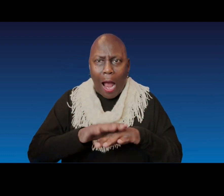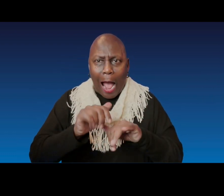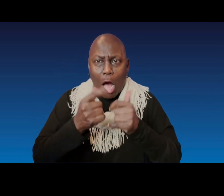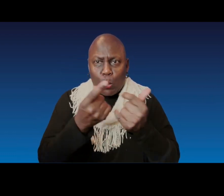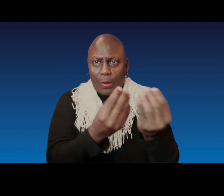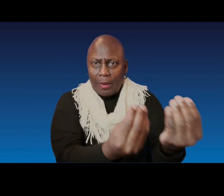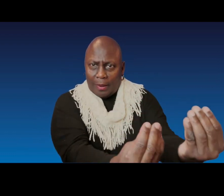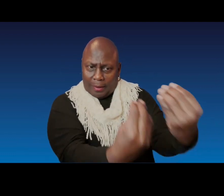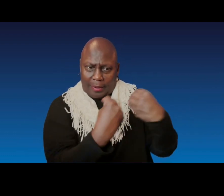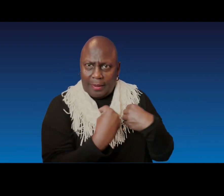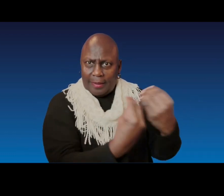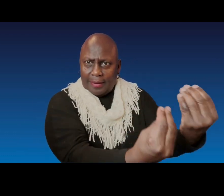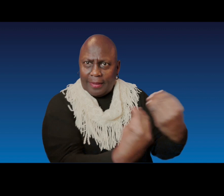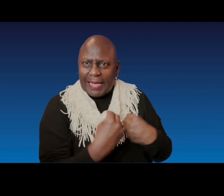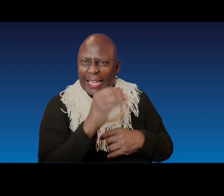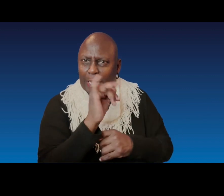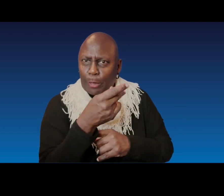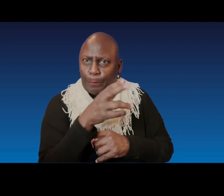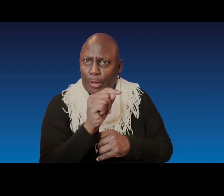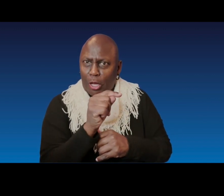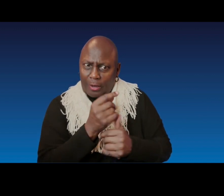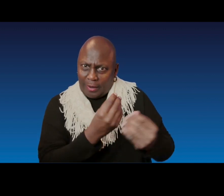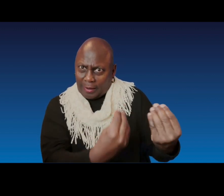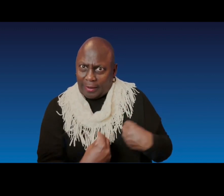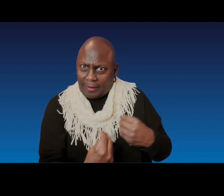to absorb and process the input it receives.